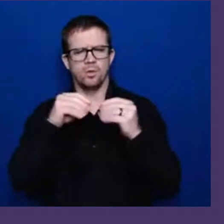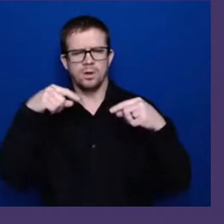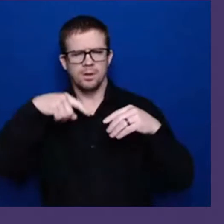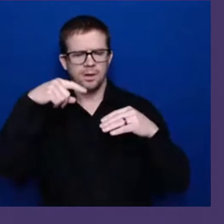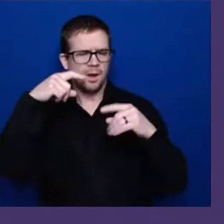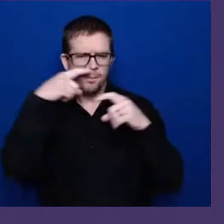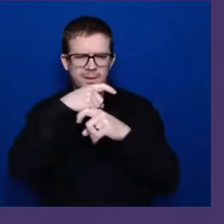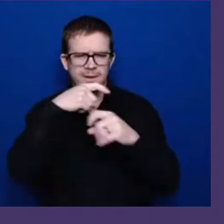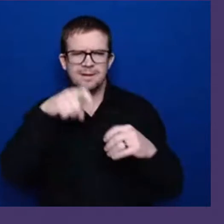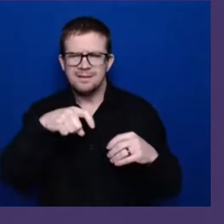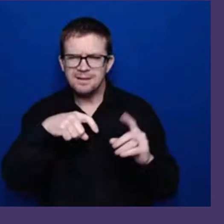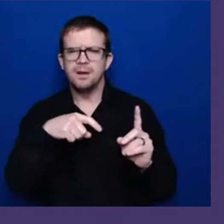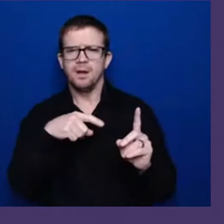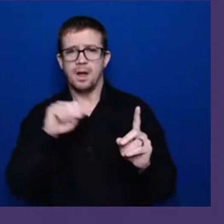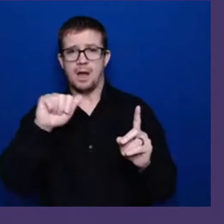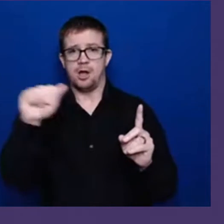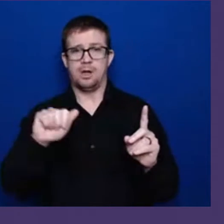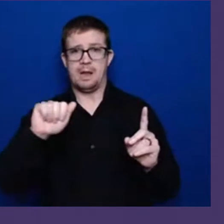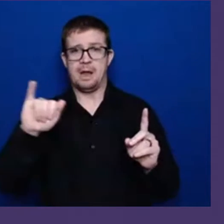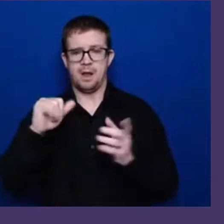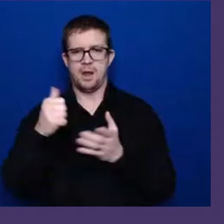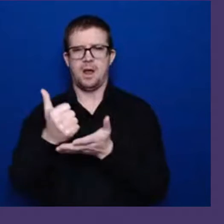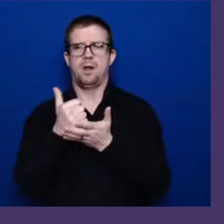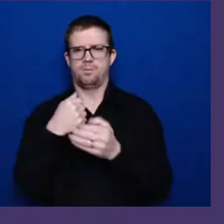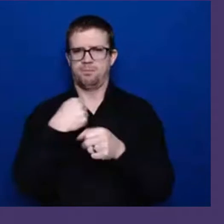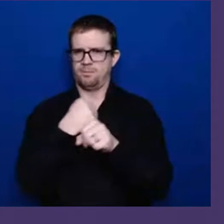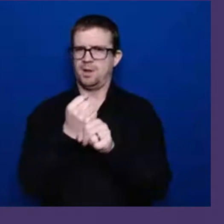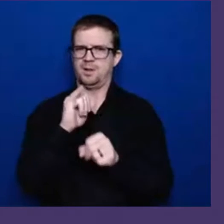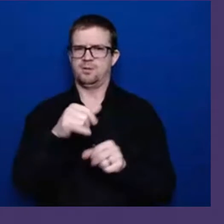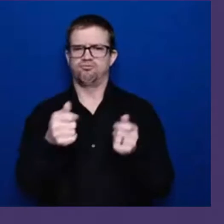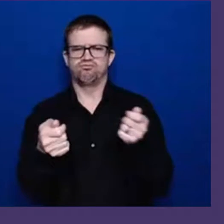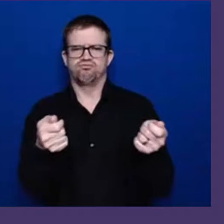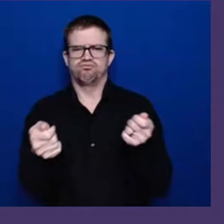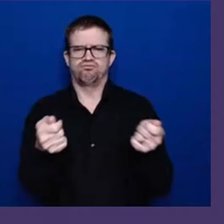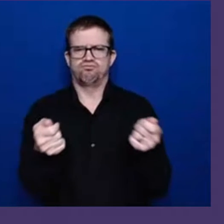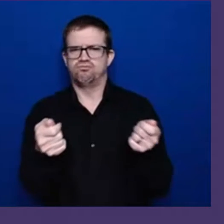the world's first controlled, generative AI mental health chatbot in Hindi.